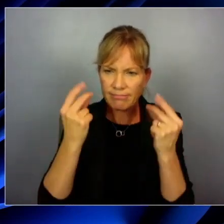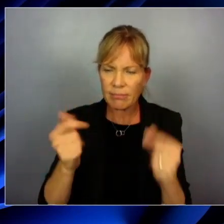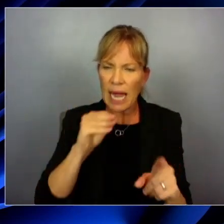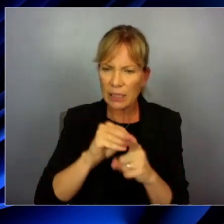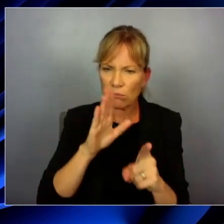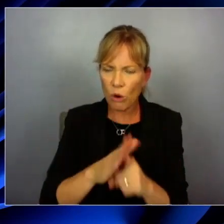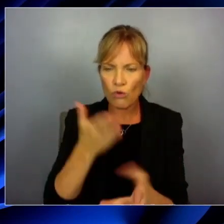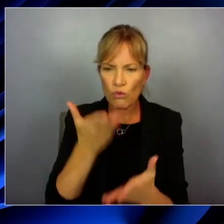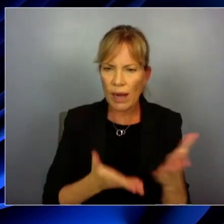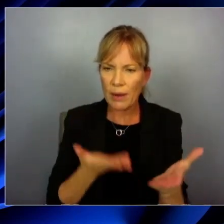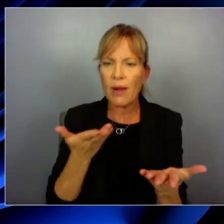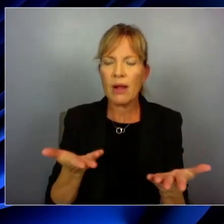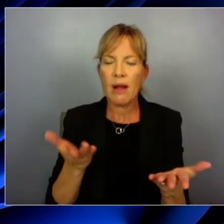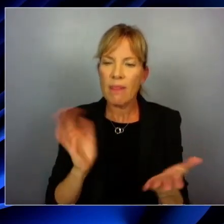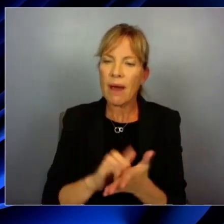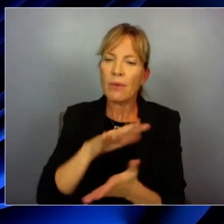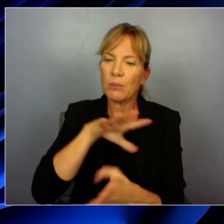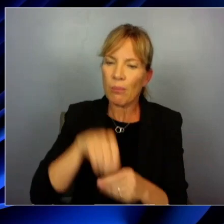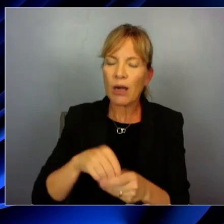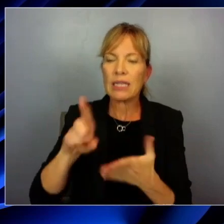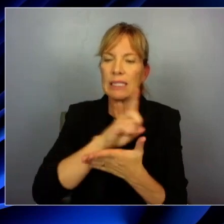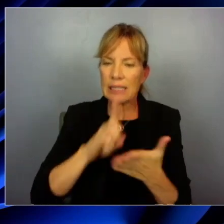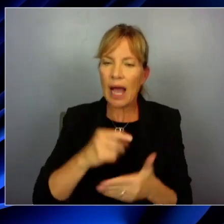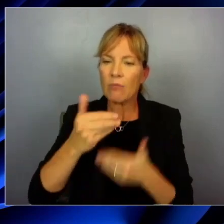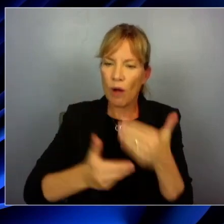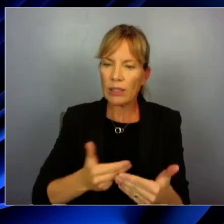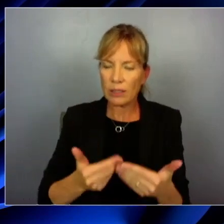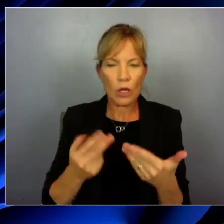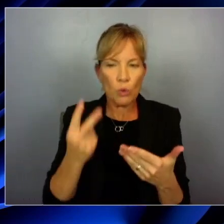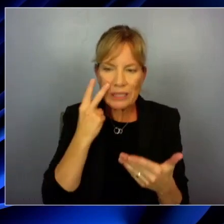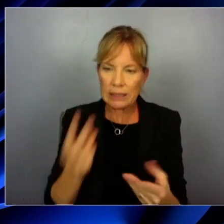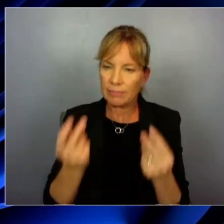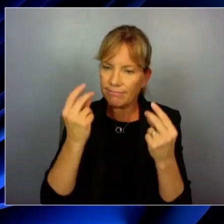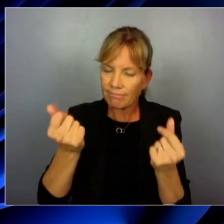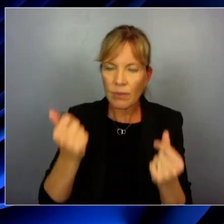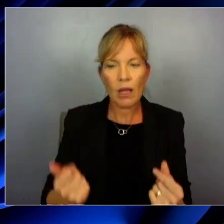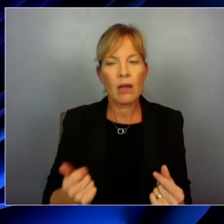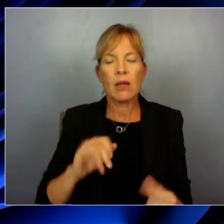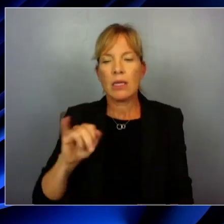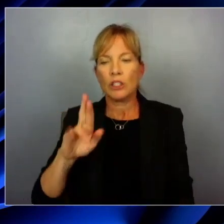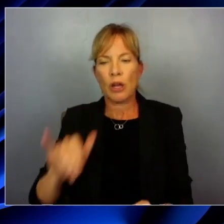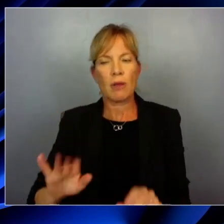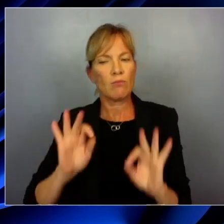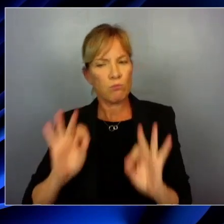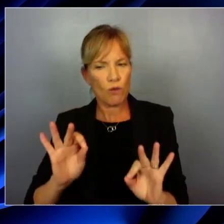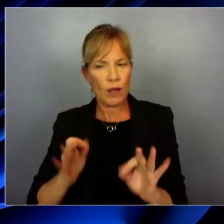you know the design process, right? Exactly. That's a great way to put it again.